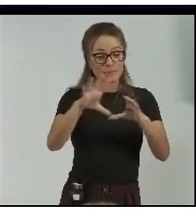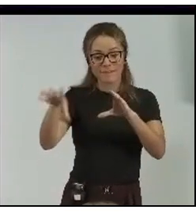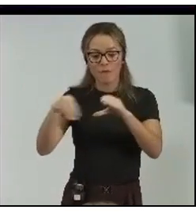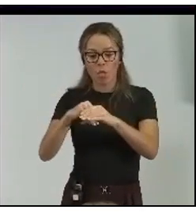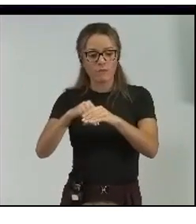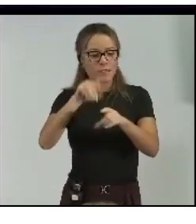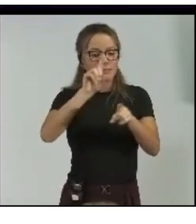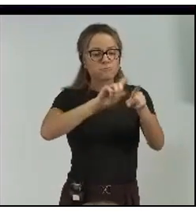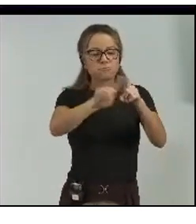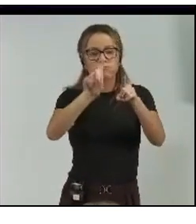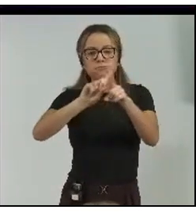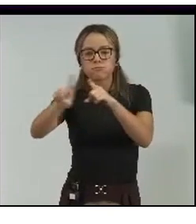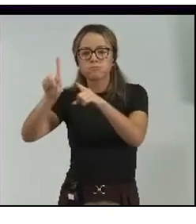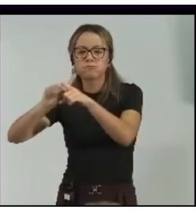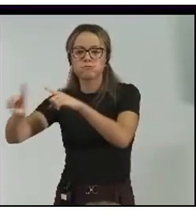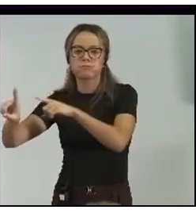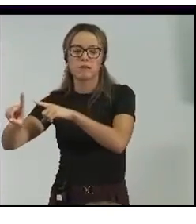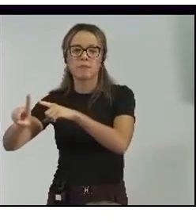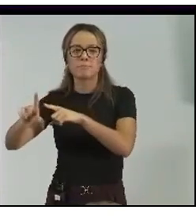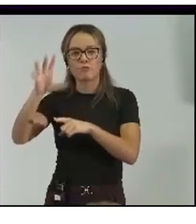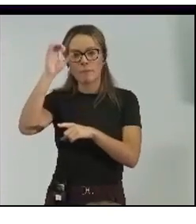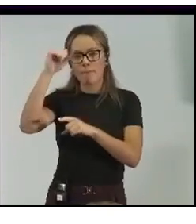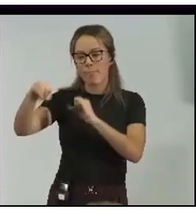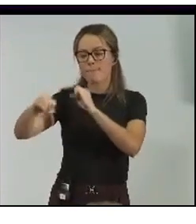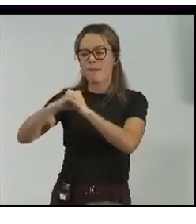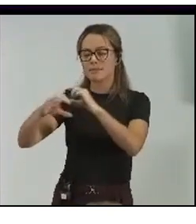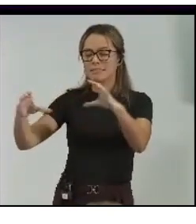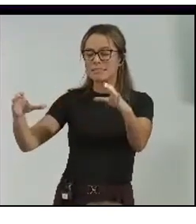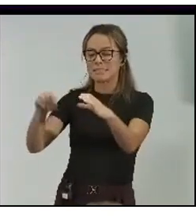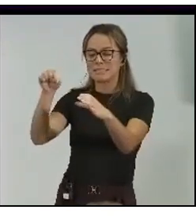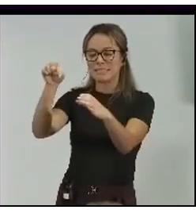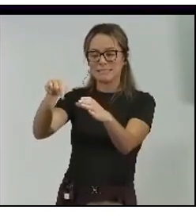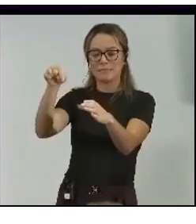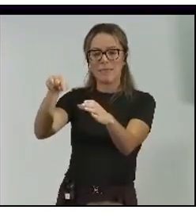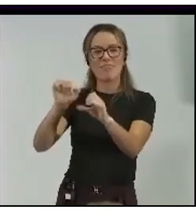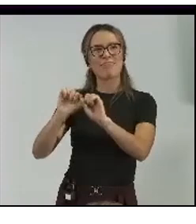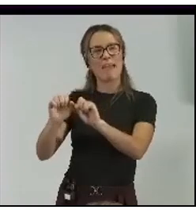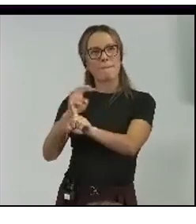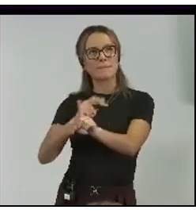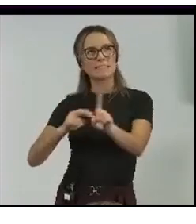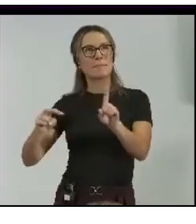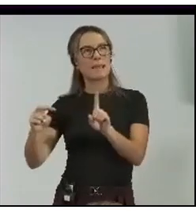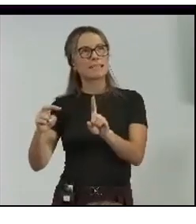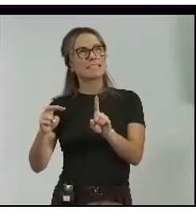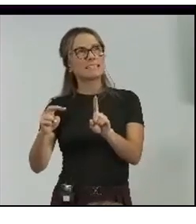that really unique perspective of, of putting the customer really, you know, it for top of